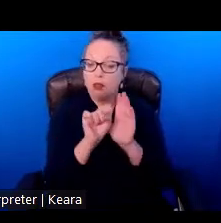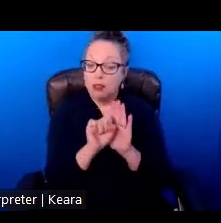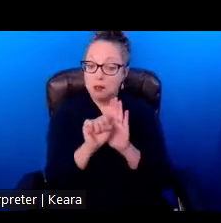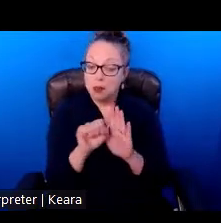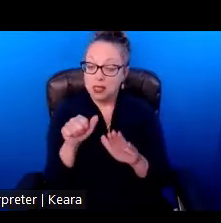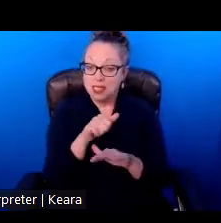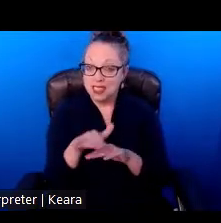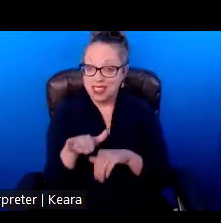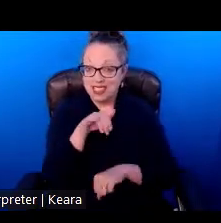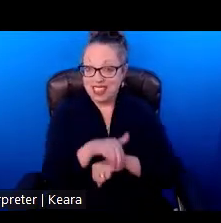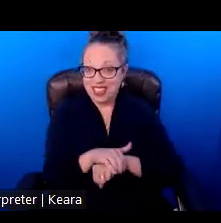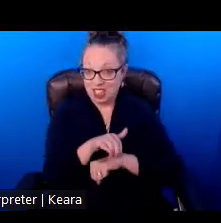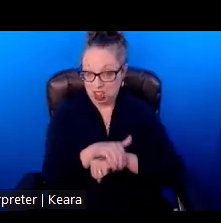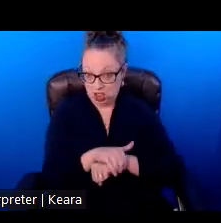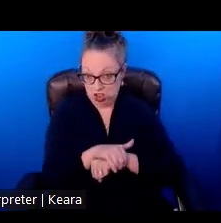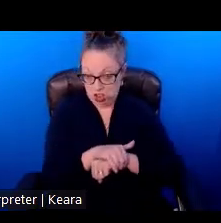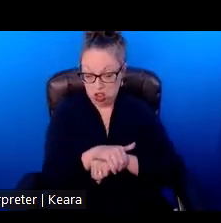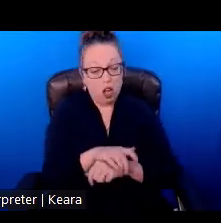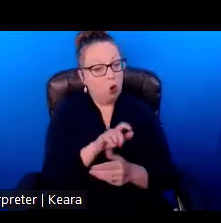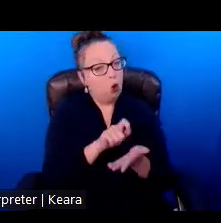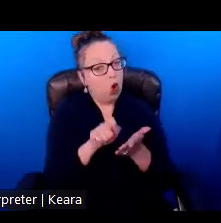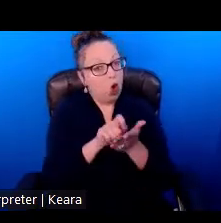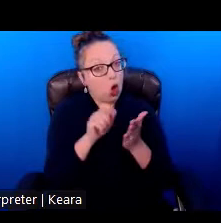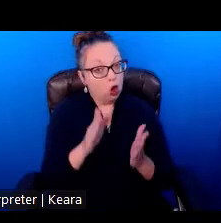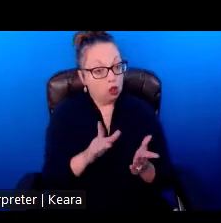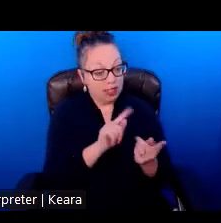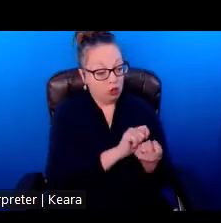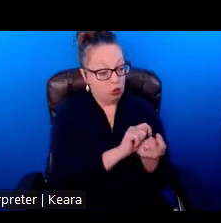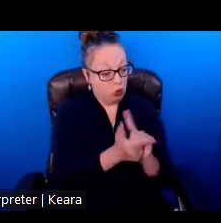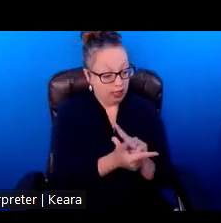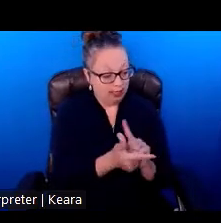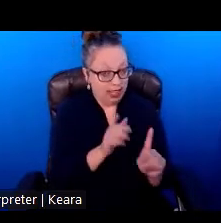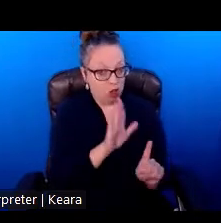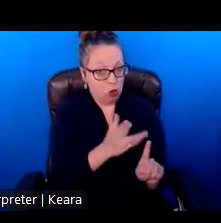Authors may translate their own work into English if originally written in a different